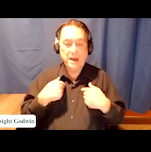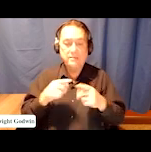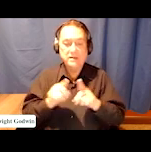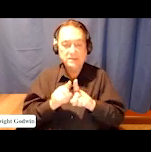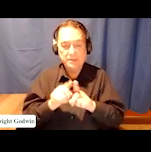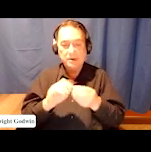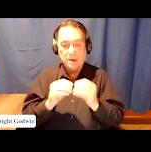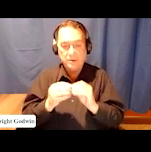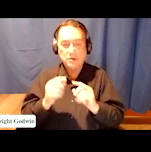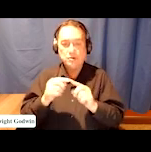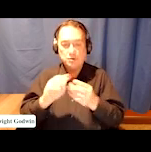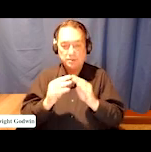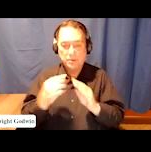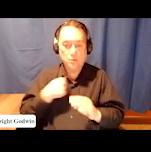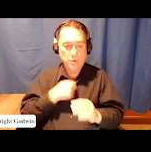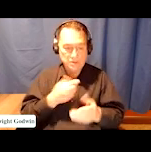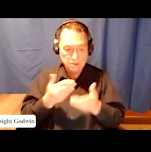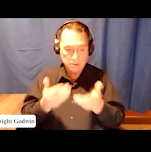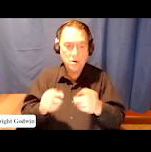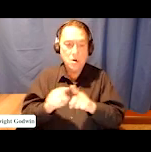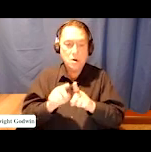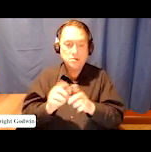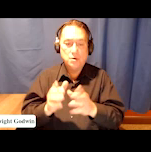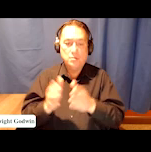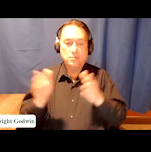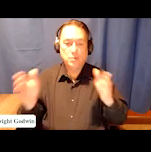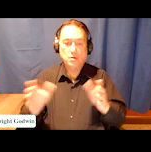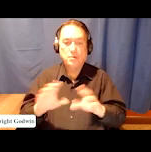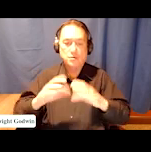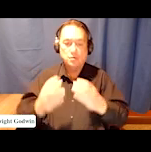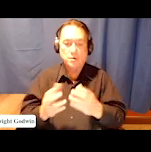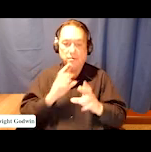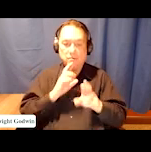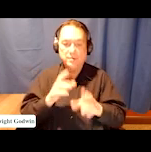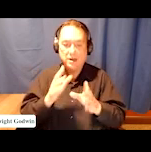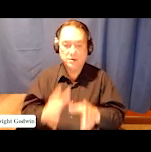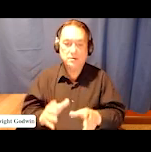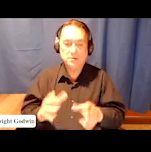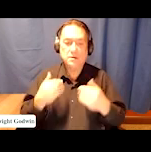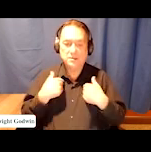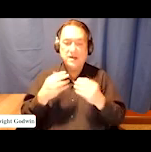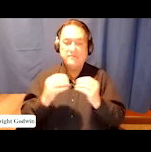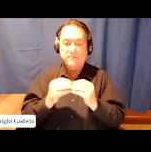And also, they broaden the pool of responders to eliminate any equity concerns because they bring in more representation,